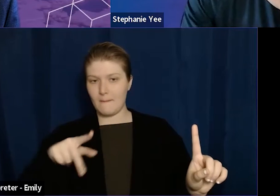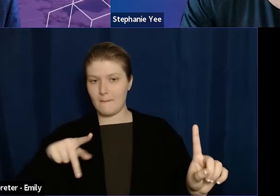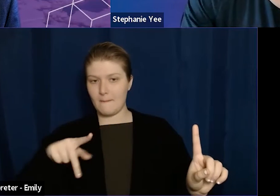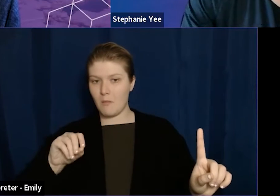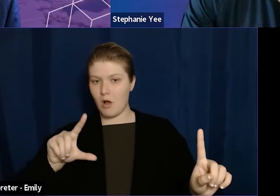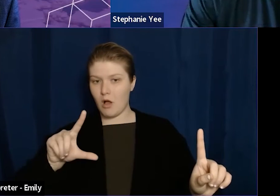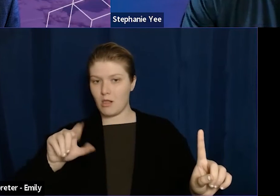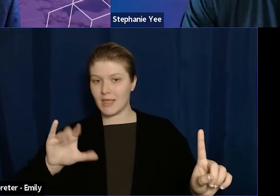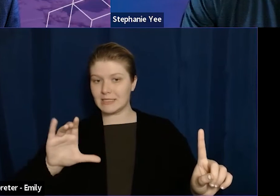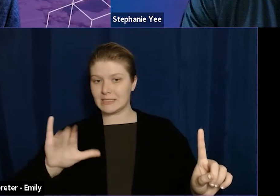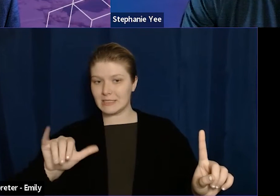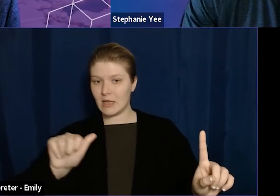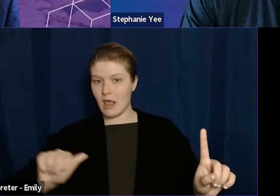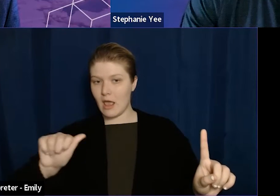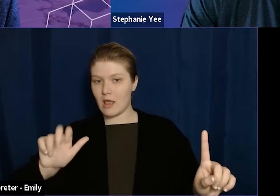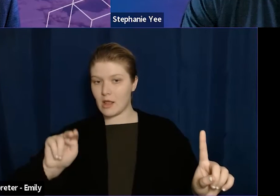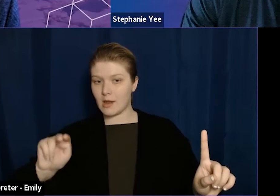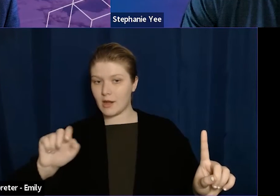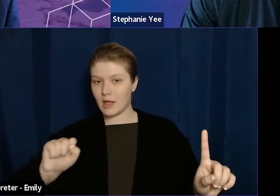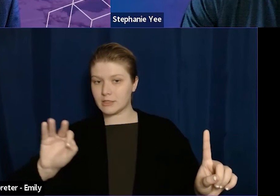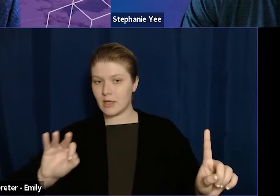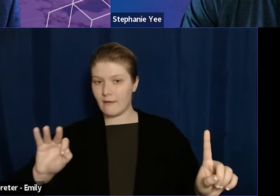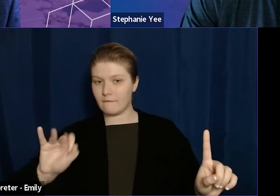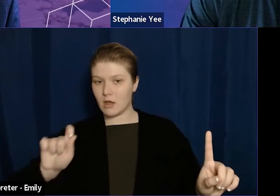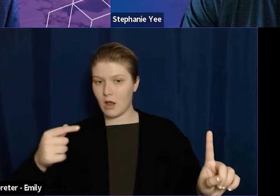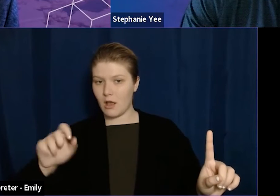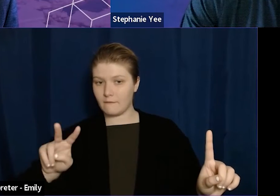You want to please be able to give us as much information as possible